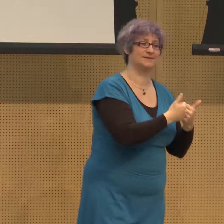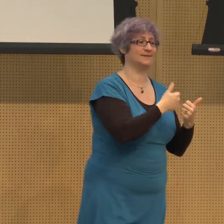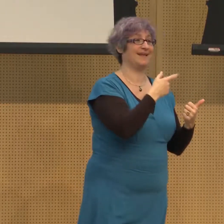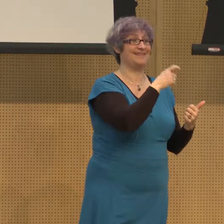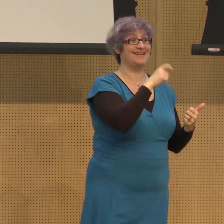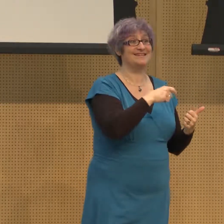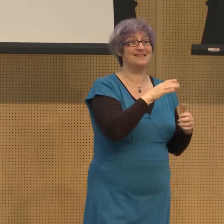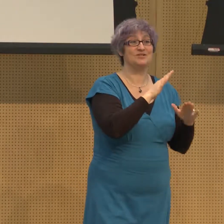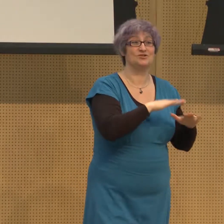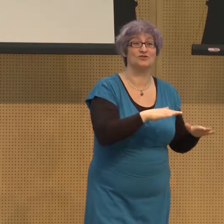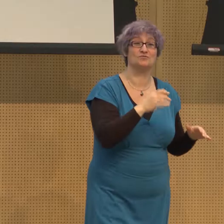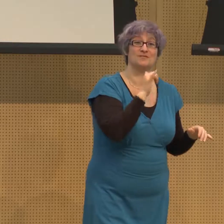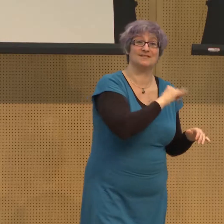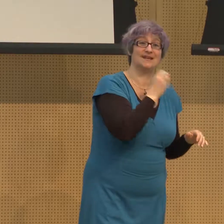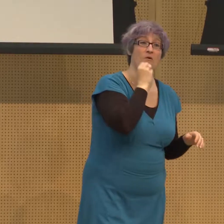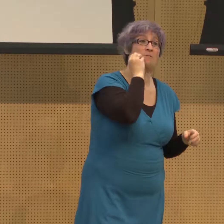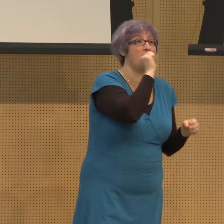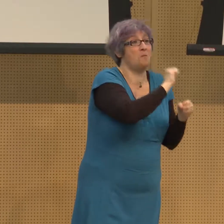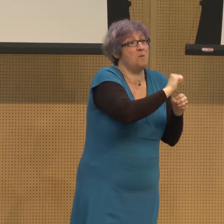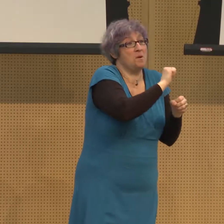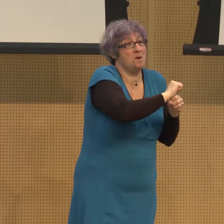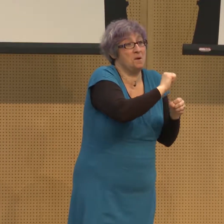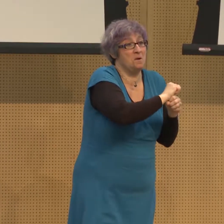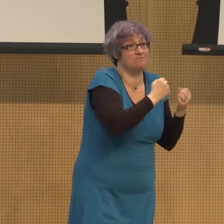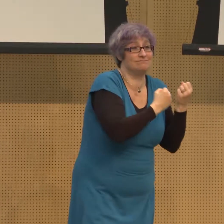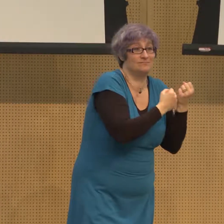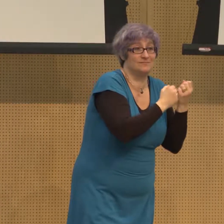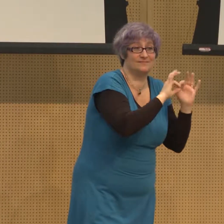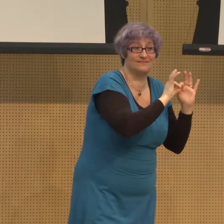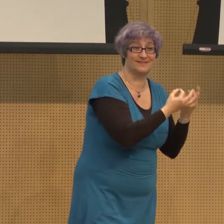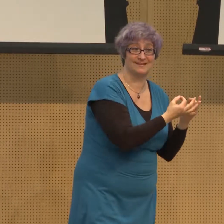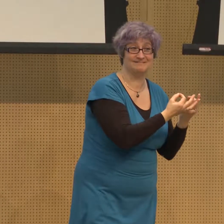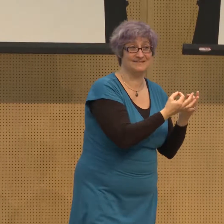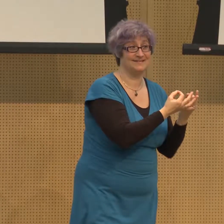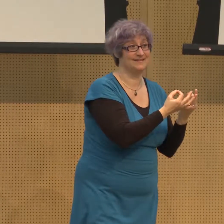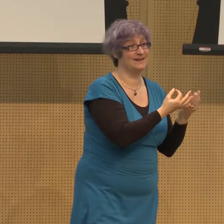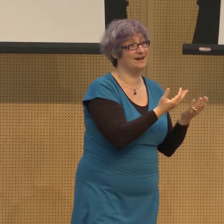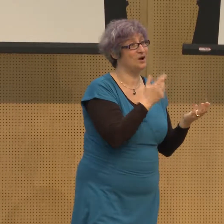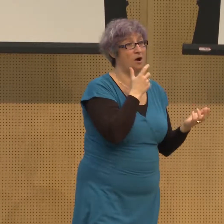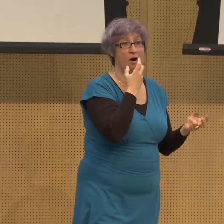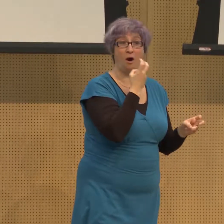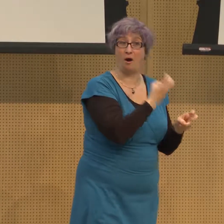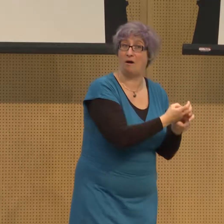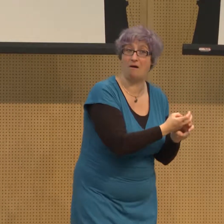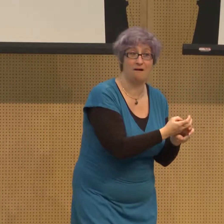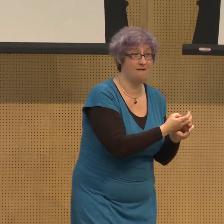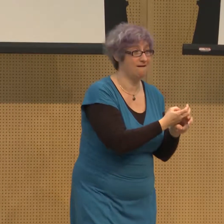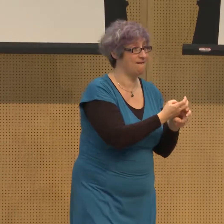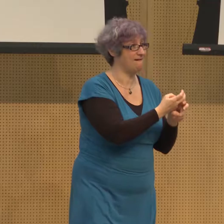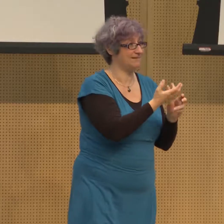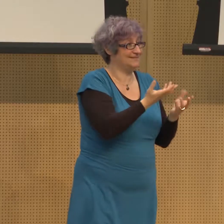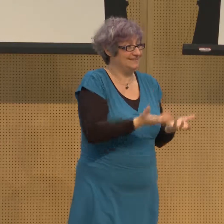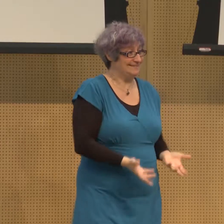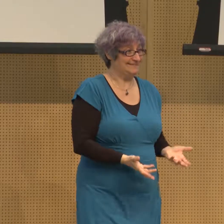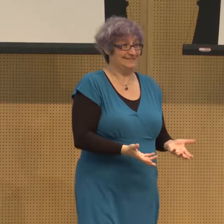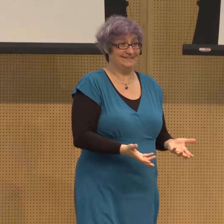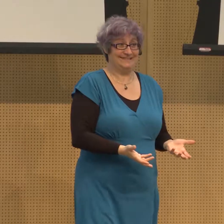still believe that their children can do better, and they want... You know, many students stay home to support their family,